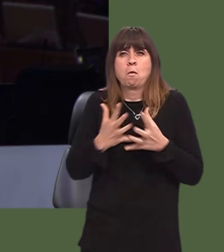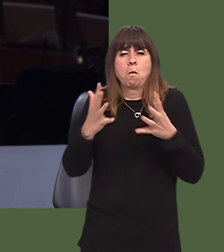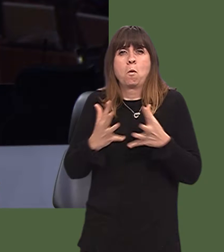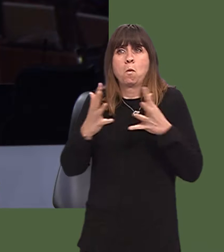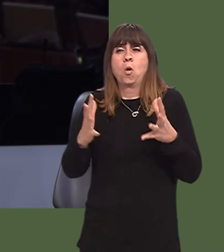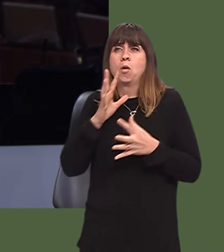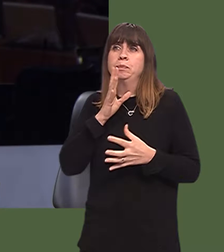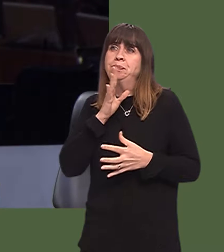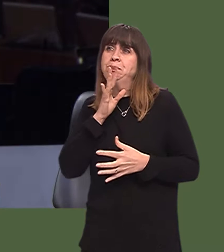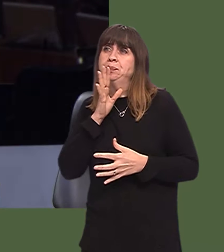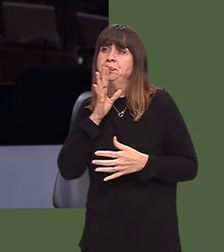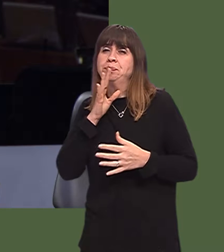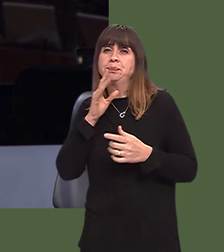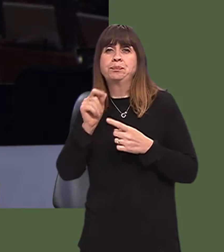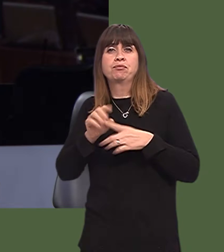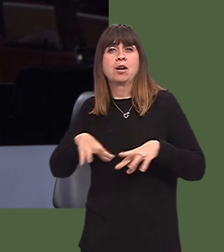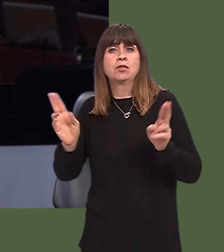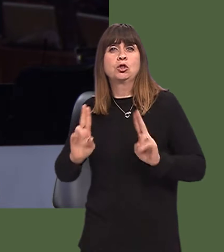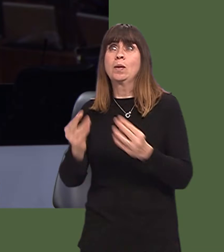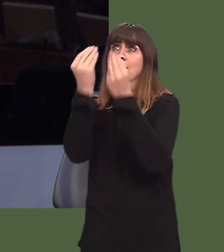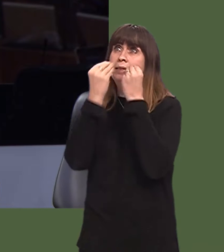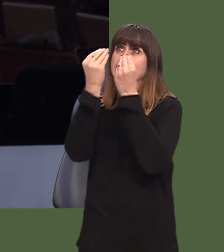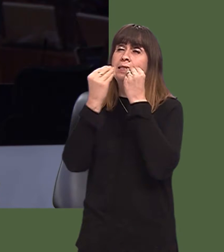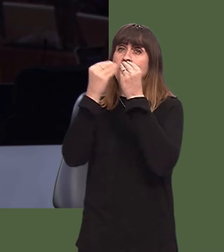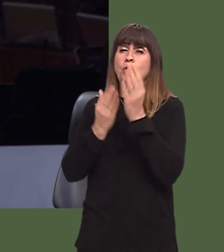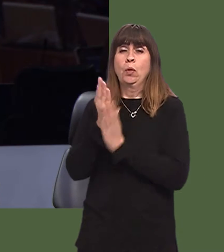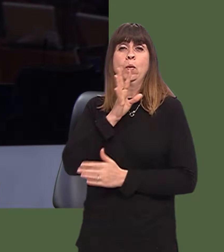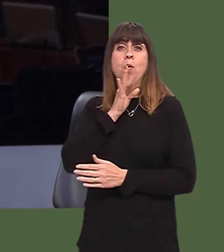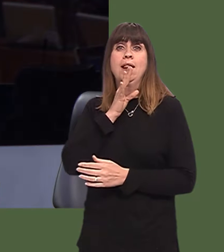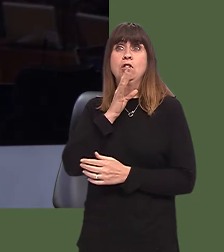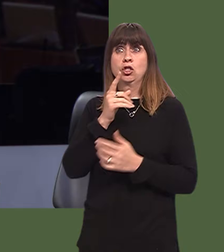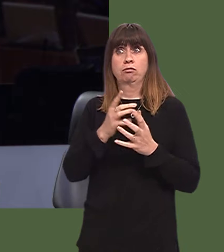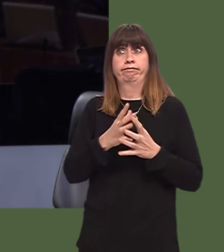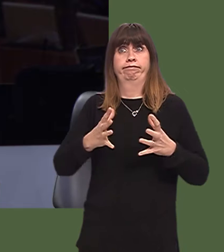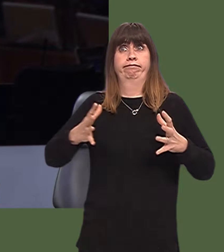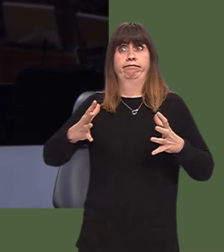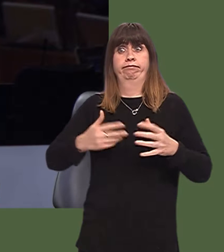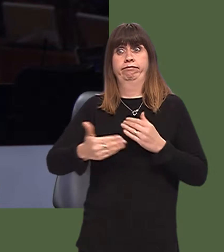of Welsh-medium primary schools by some 20 places over the next three years, as is suggested